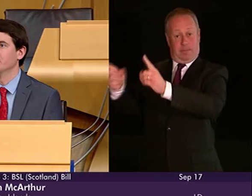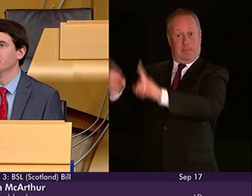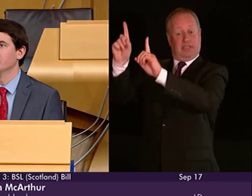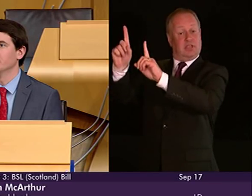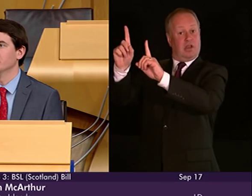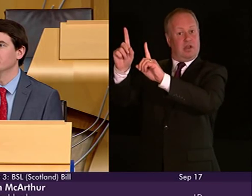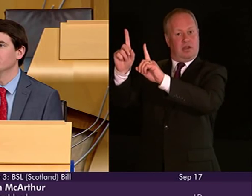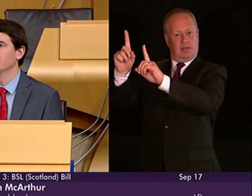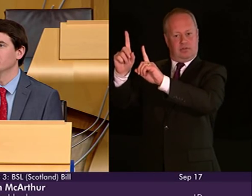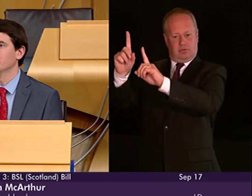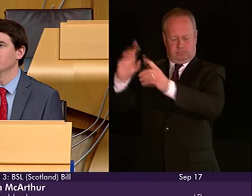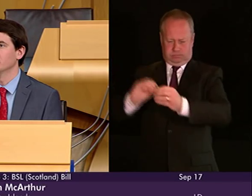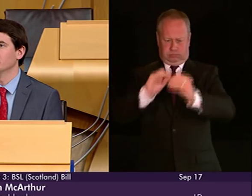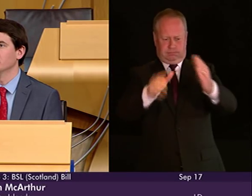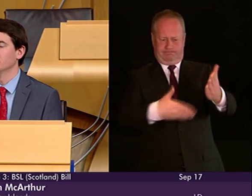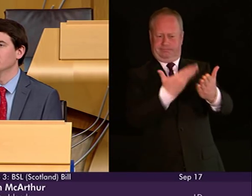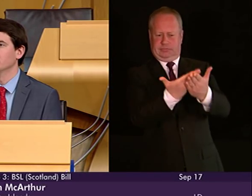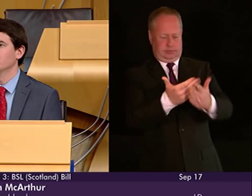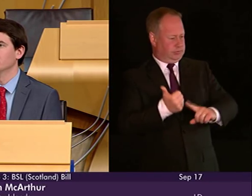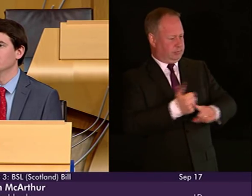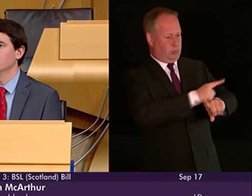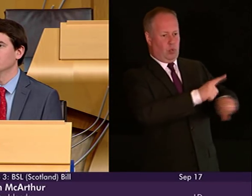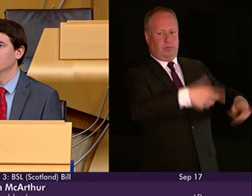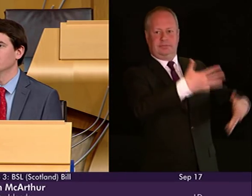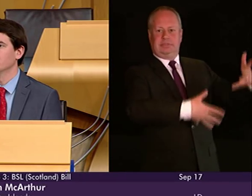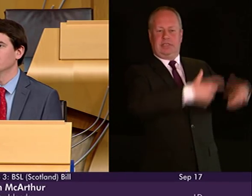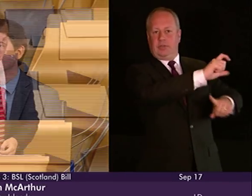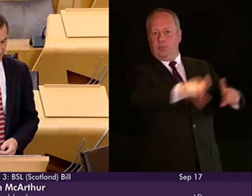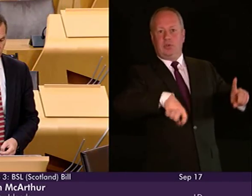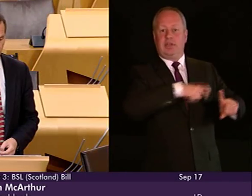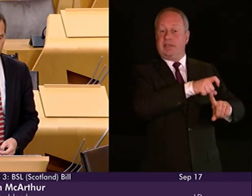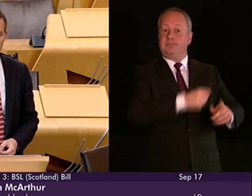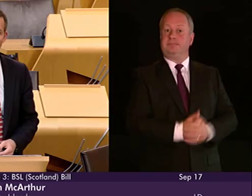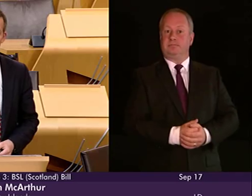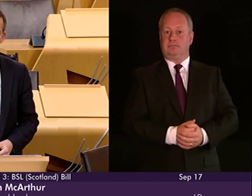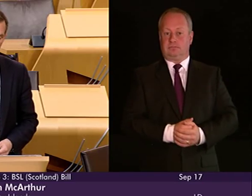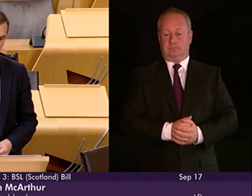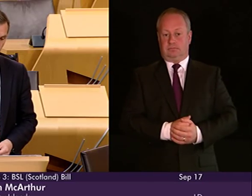in delivering for the BSL community. Although the bill will not in itself deliver early